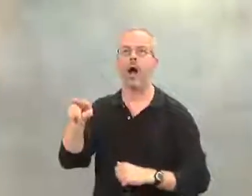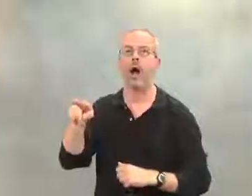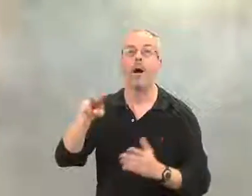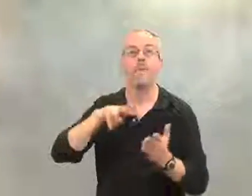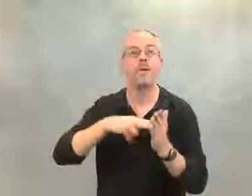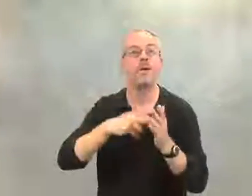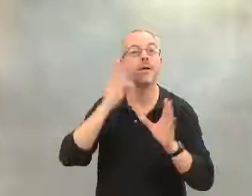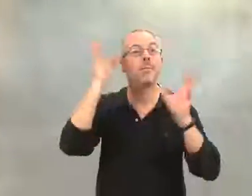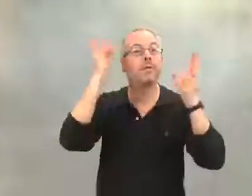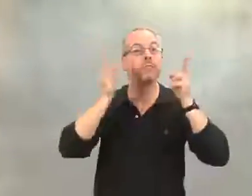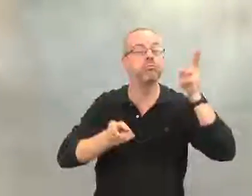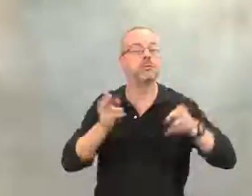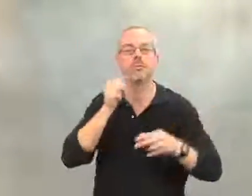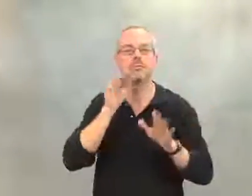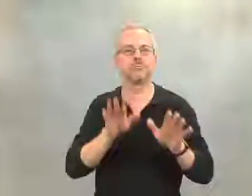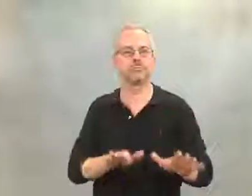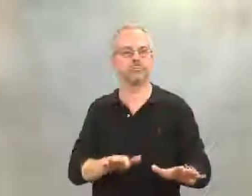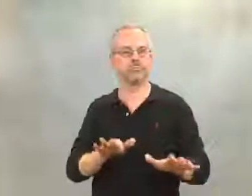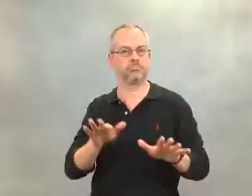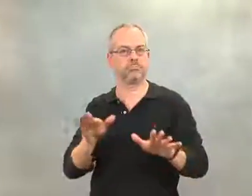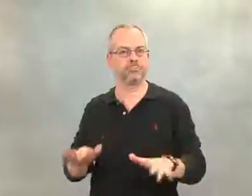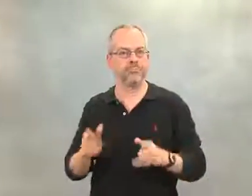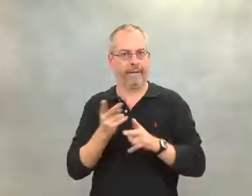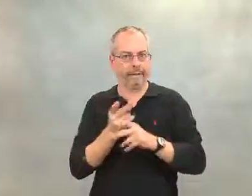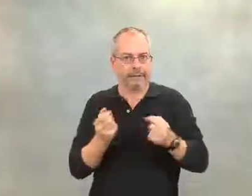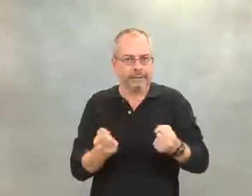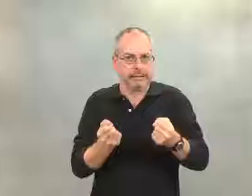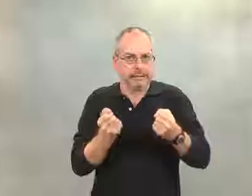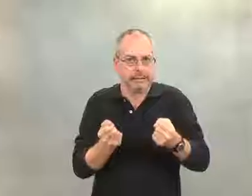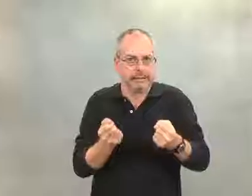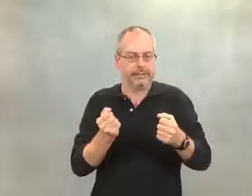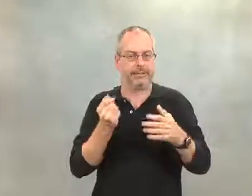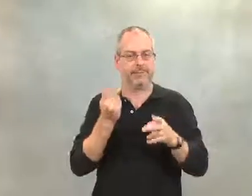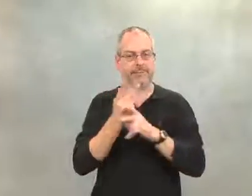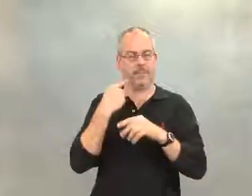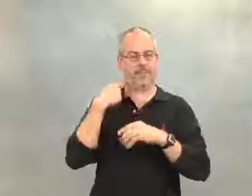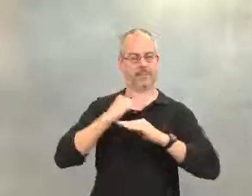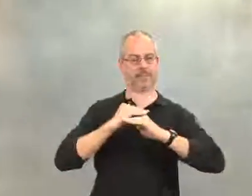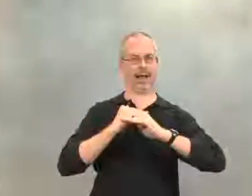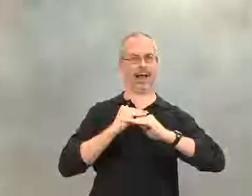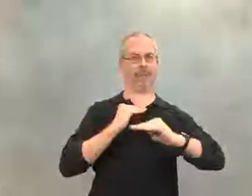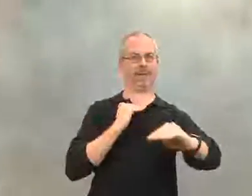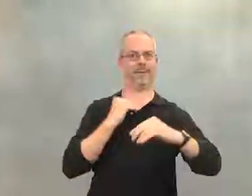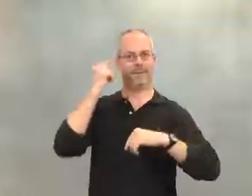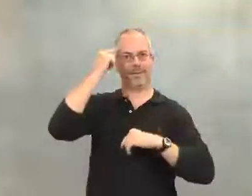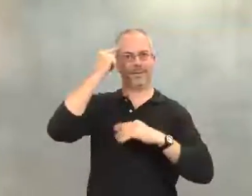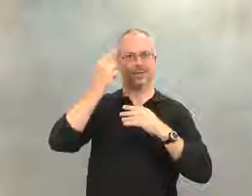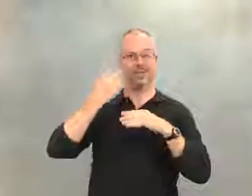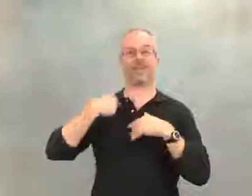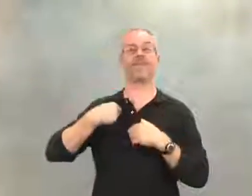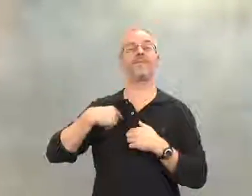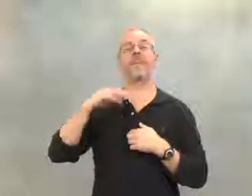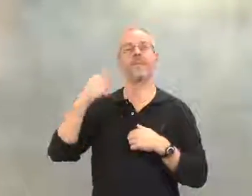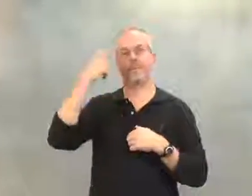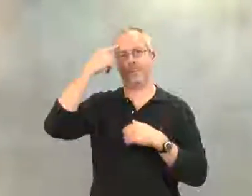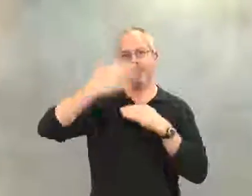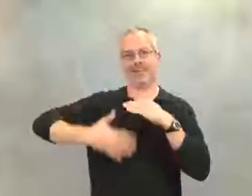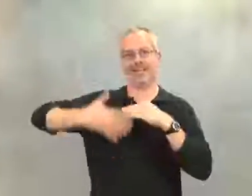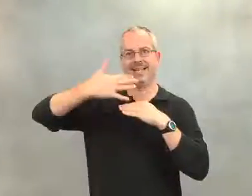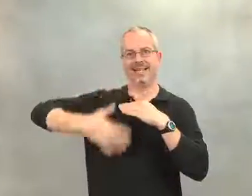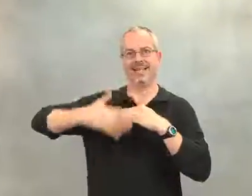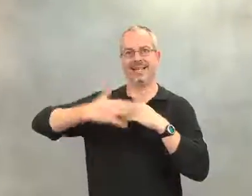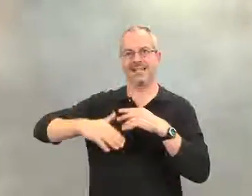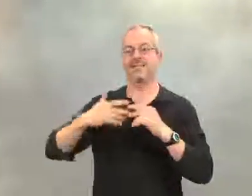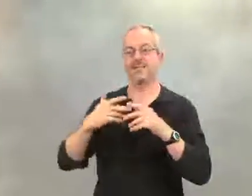The ambulance had been driving slow too to keep me stabilized.